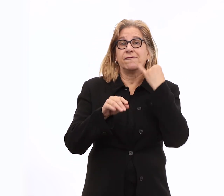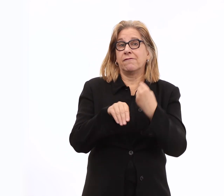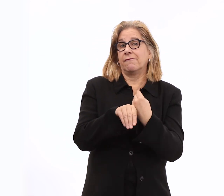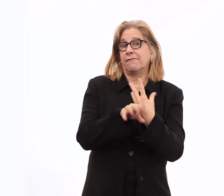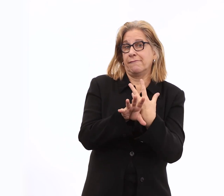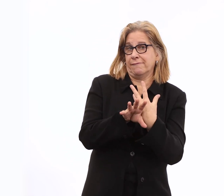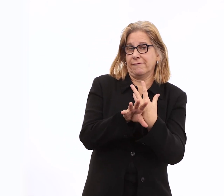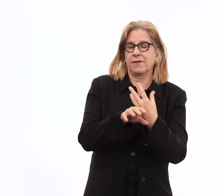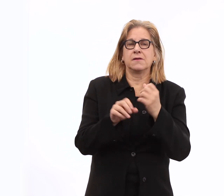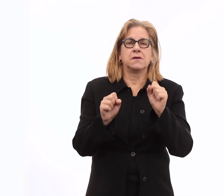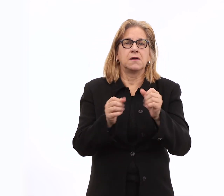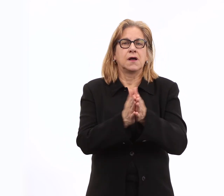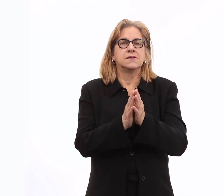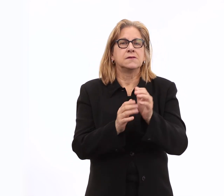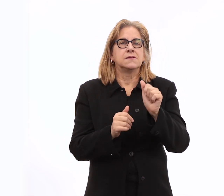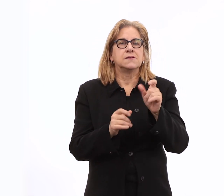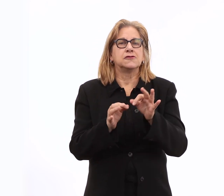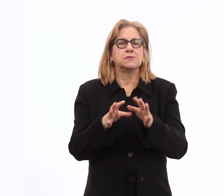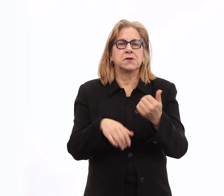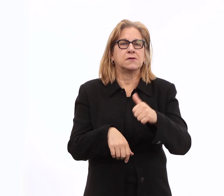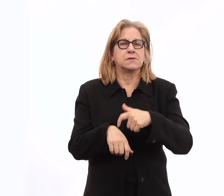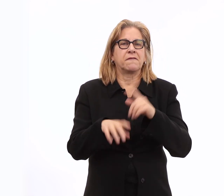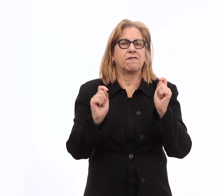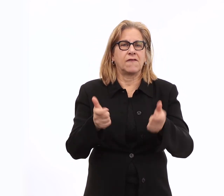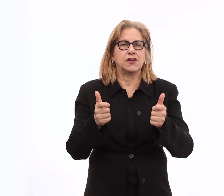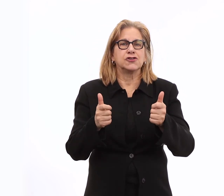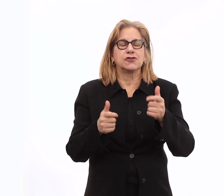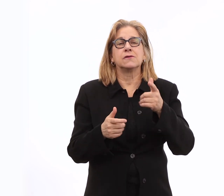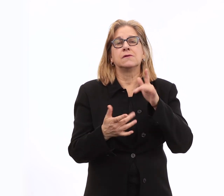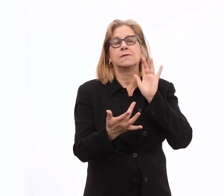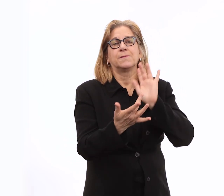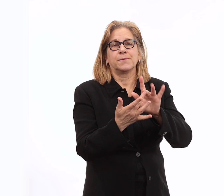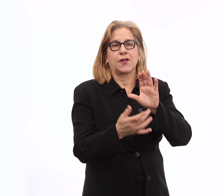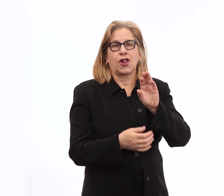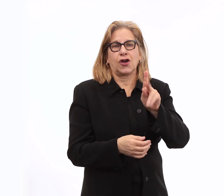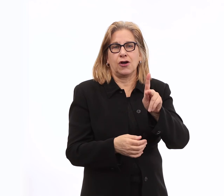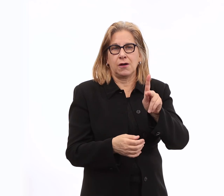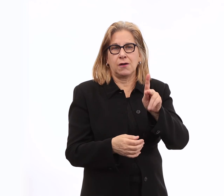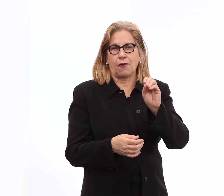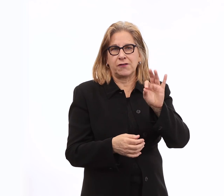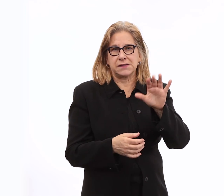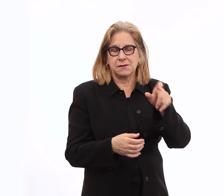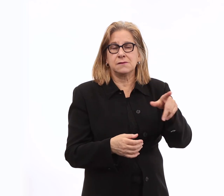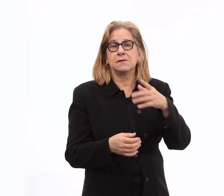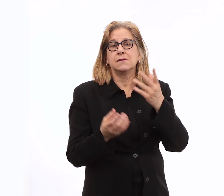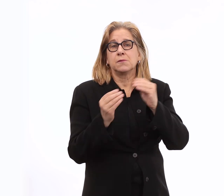ASL interpretation is also available by video conference any time at the clerk's offices.